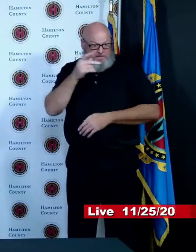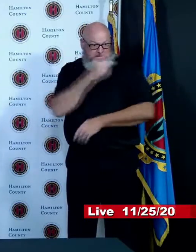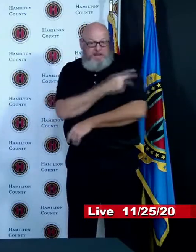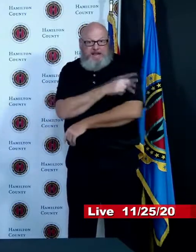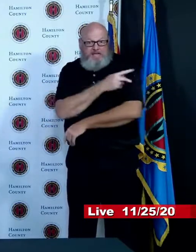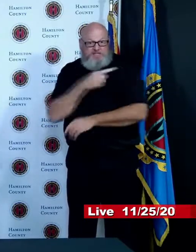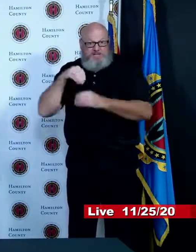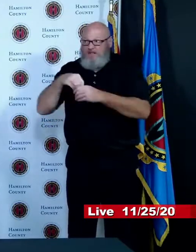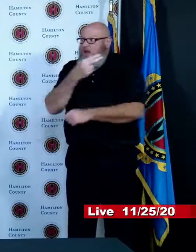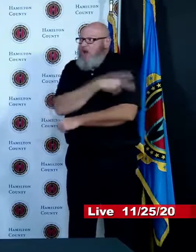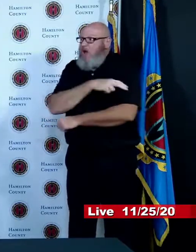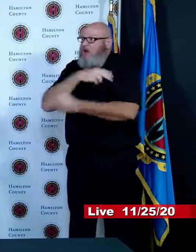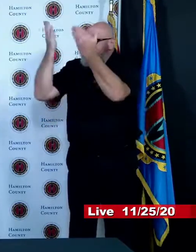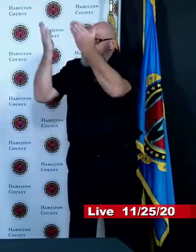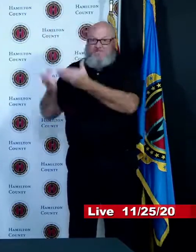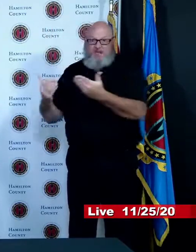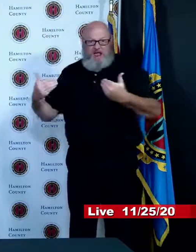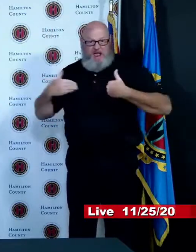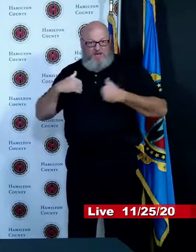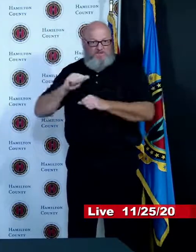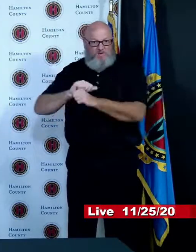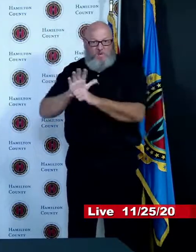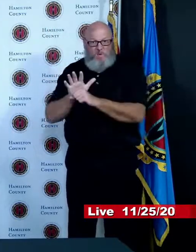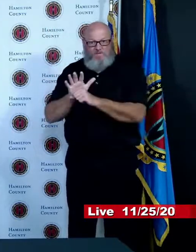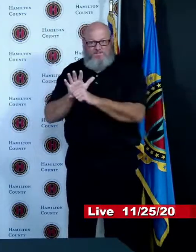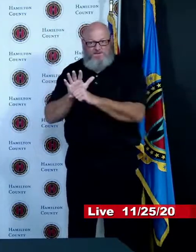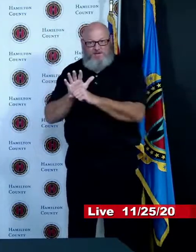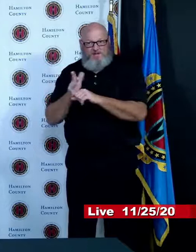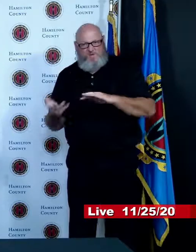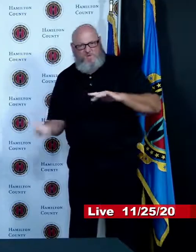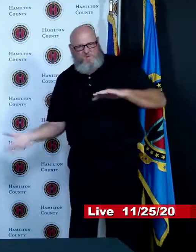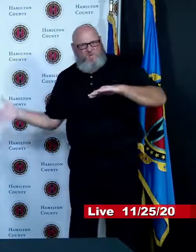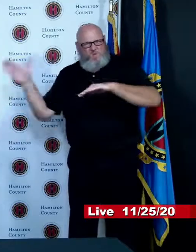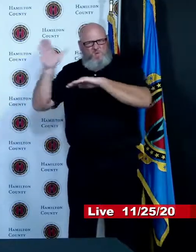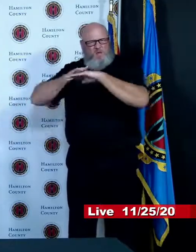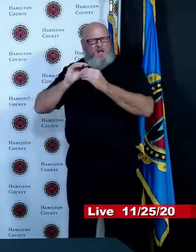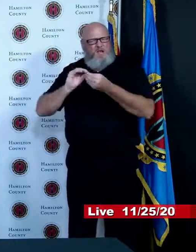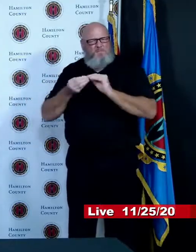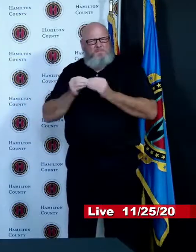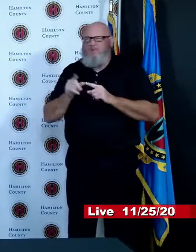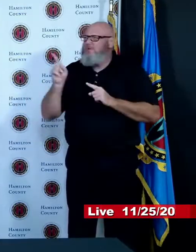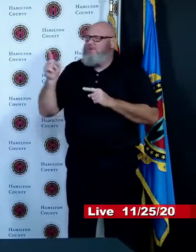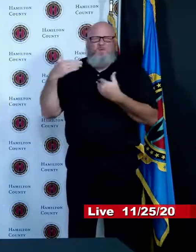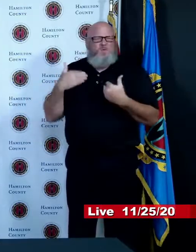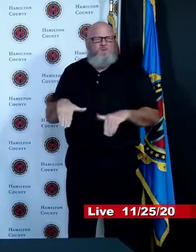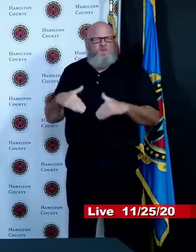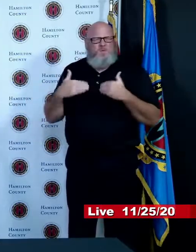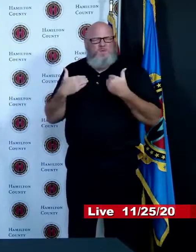patients since the beginning of October remember this is a delayed indicator so we will not start